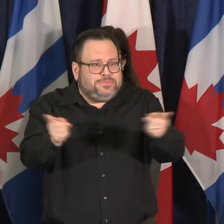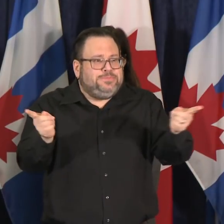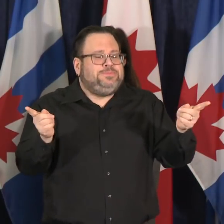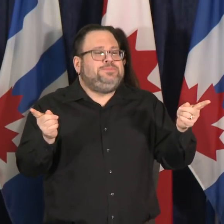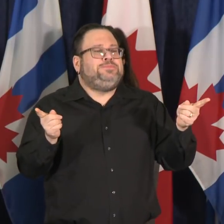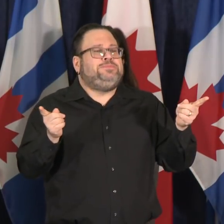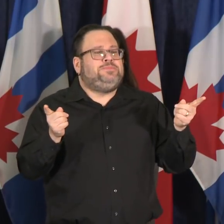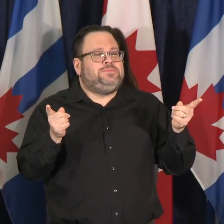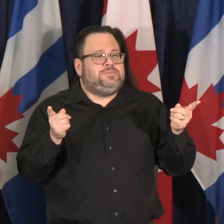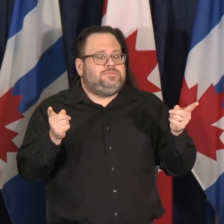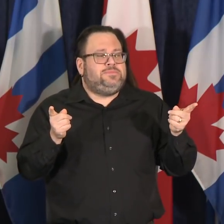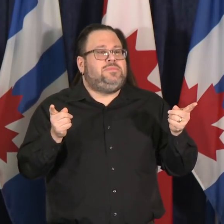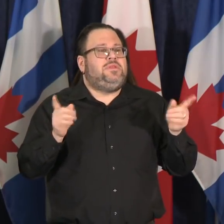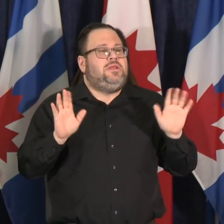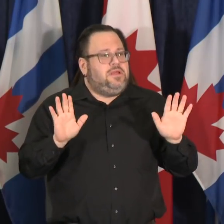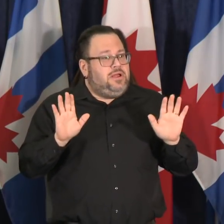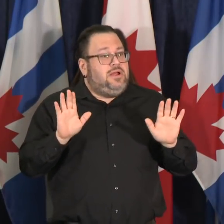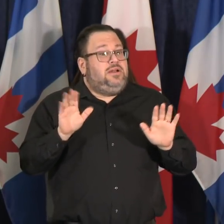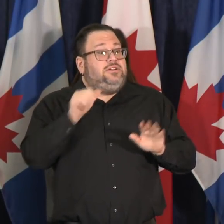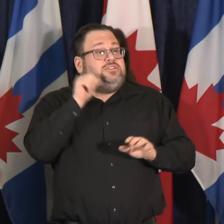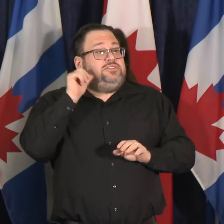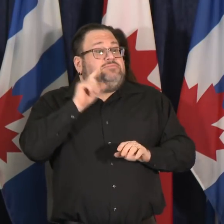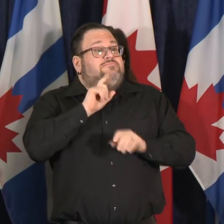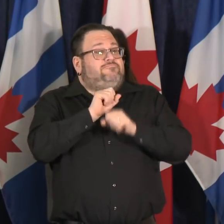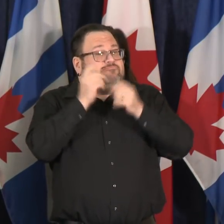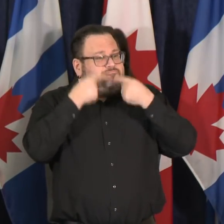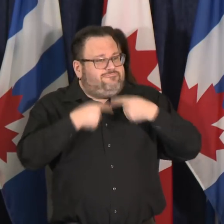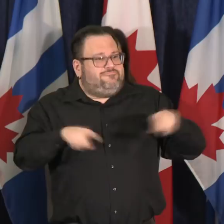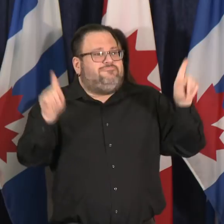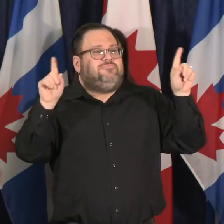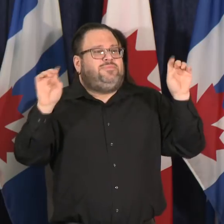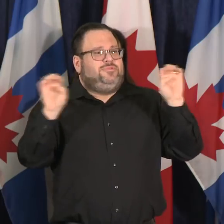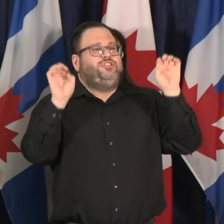provincial emergency the City of Toronto took a number of actions to help prevent